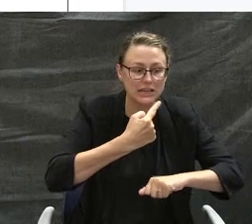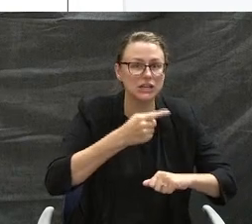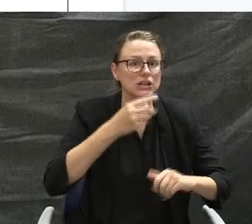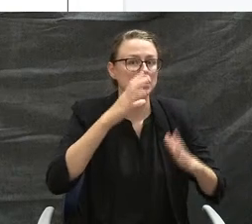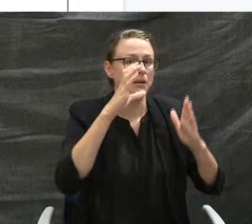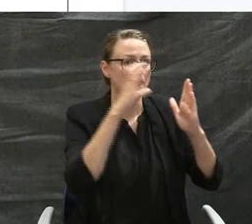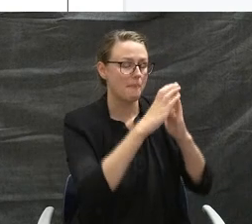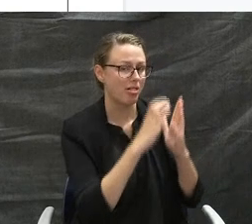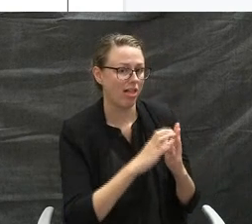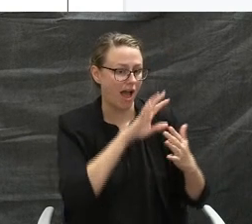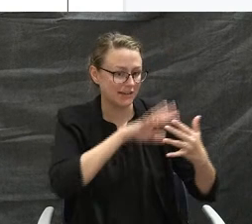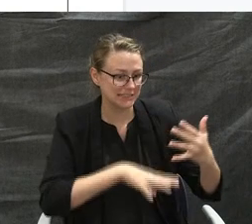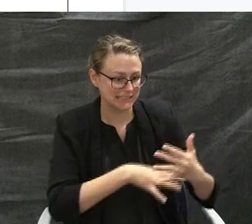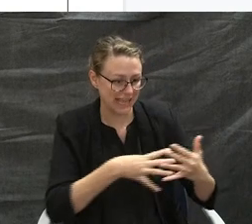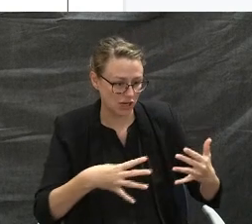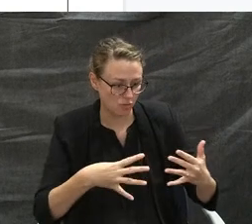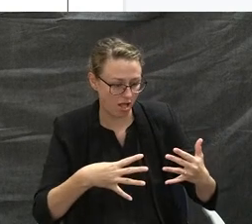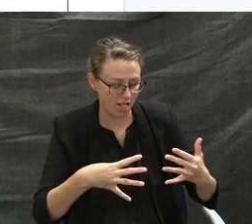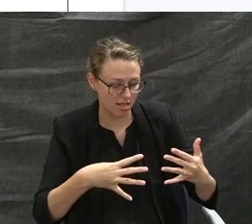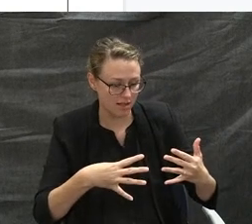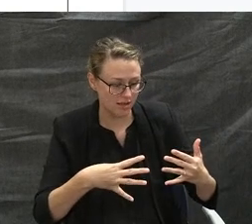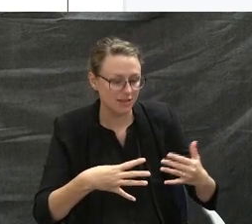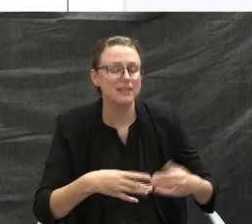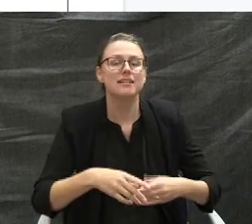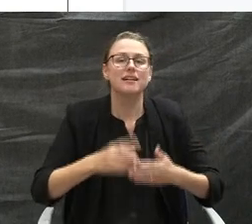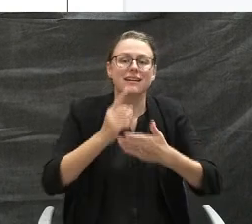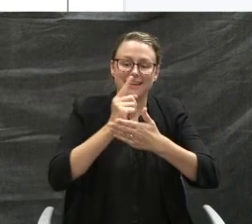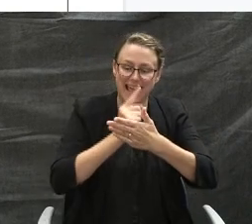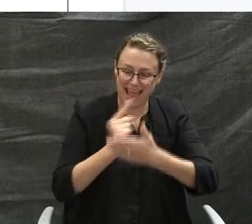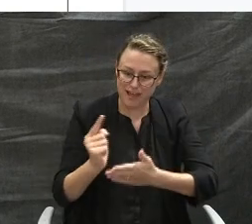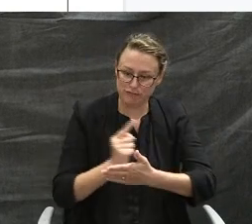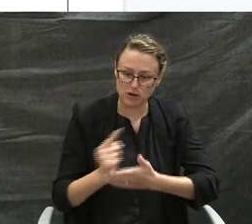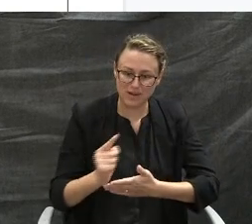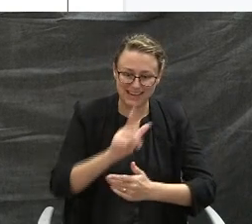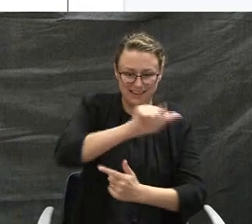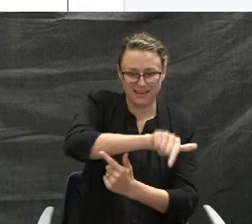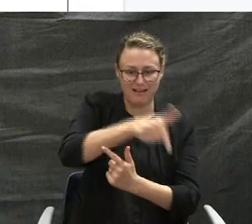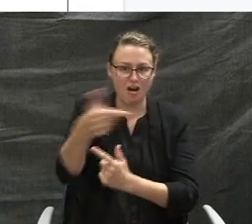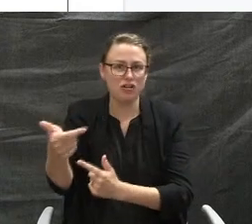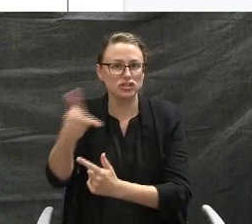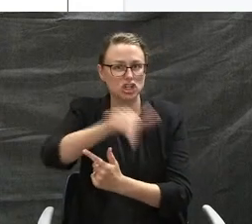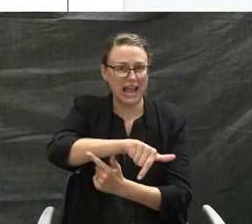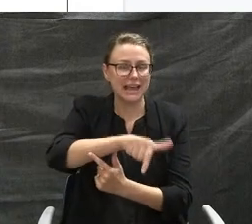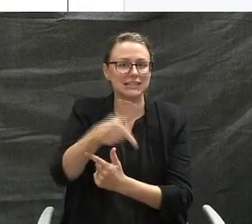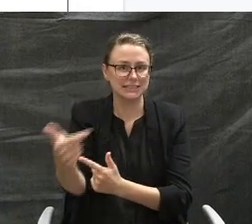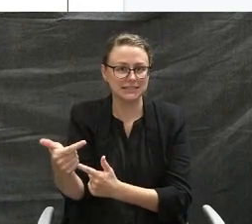have periods one through three and the next week periods 4 through 6, alternating the student population would be